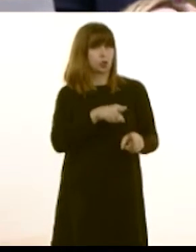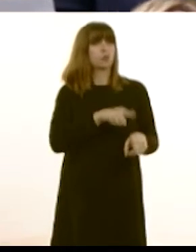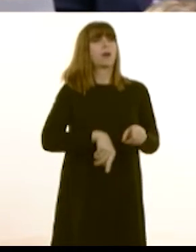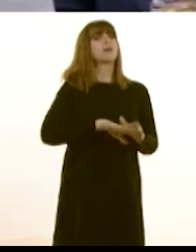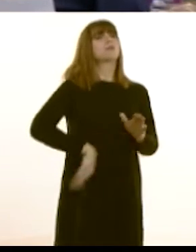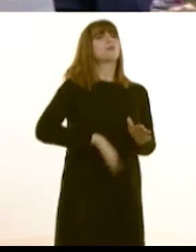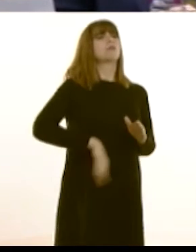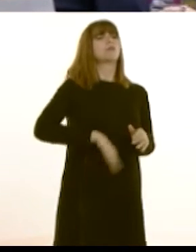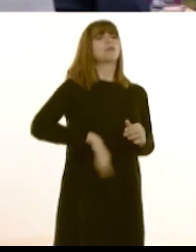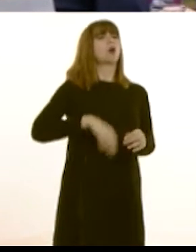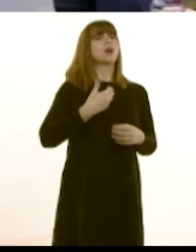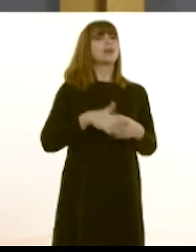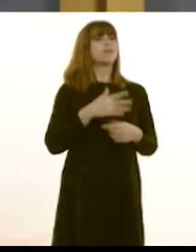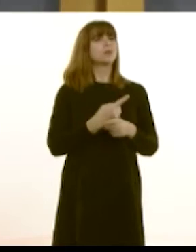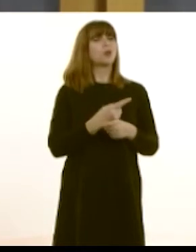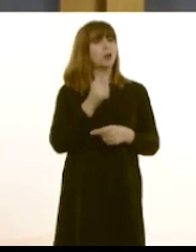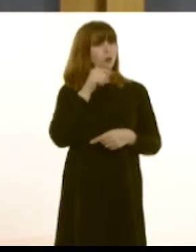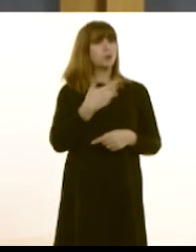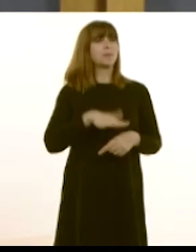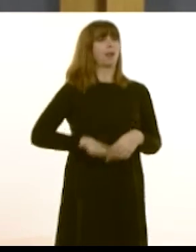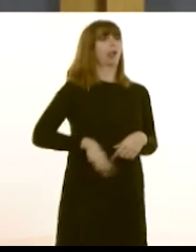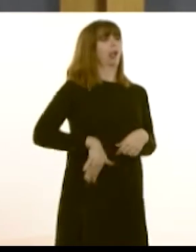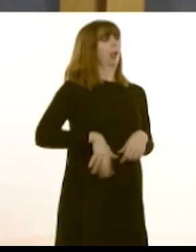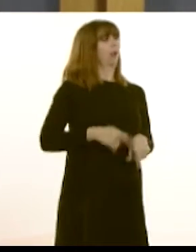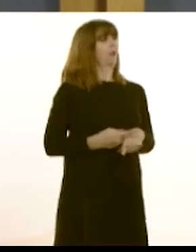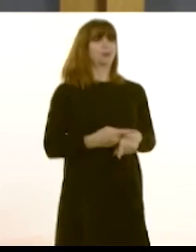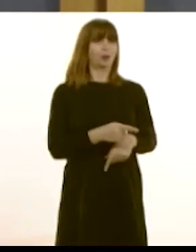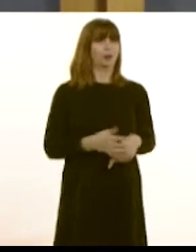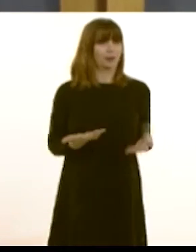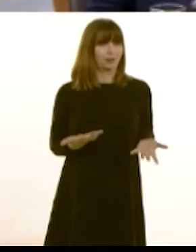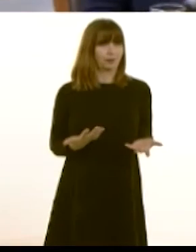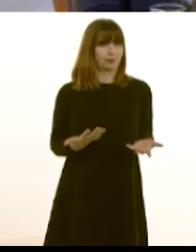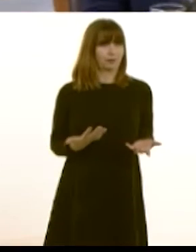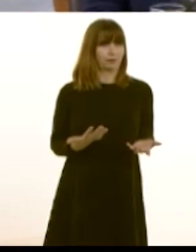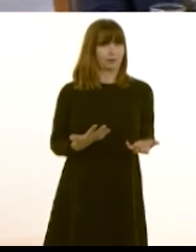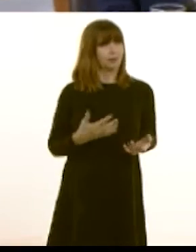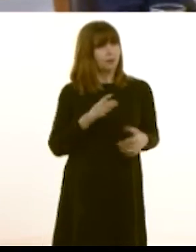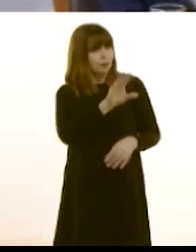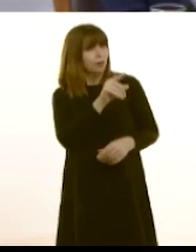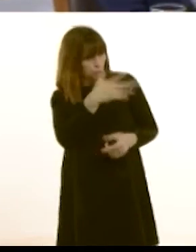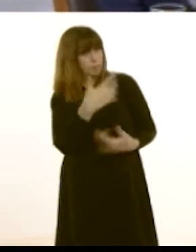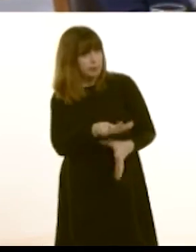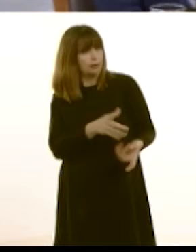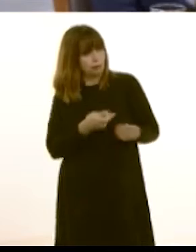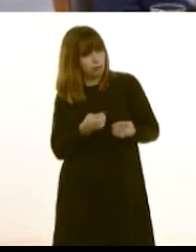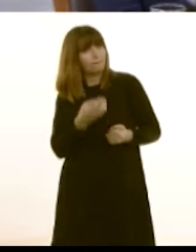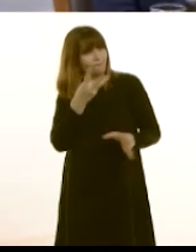They were part of the previous Government, which I think we should emphasise. But we have a child poverty strategy.